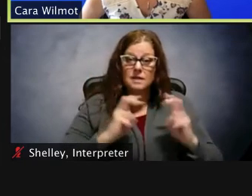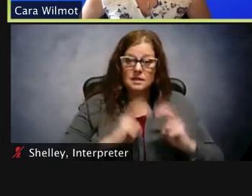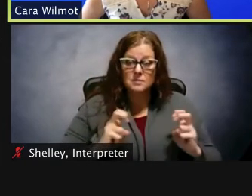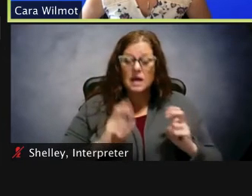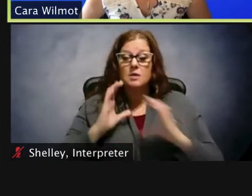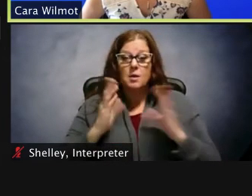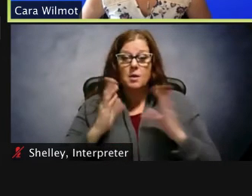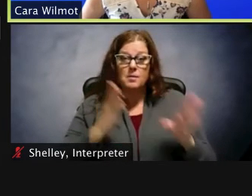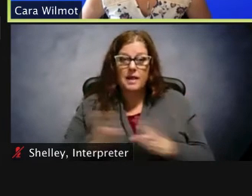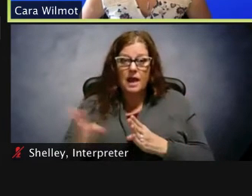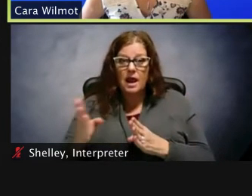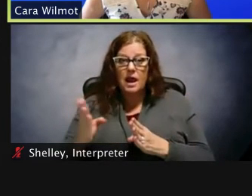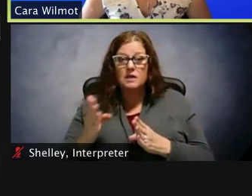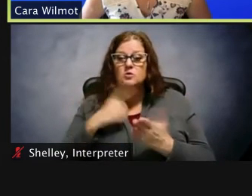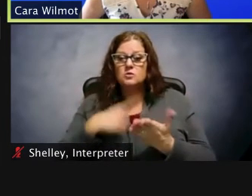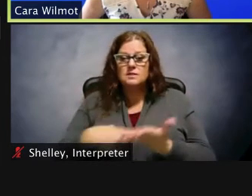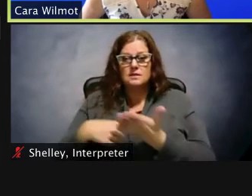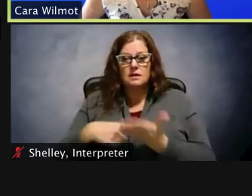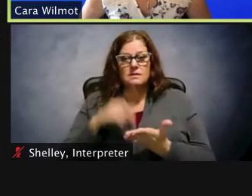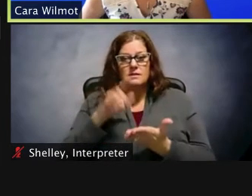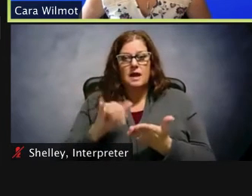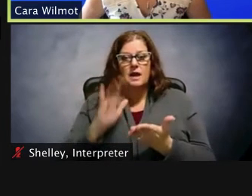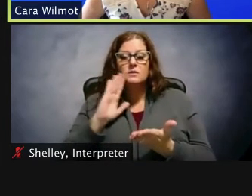for this discussion as to the least restrictive environment